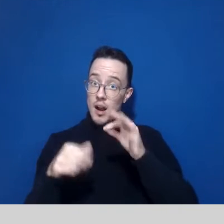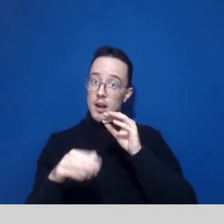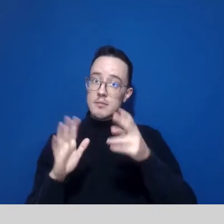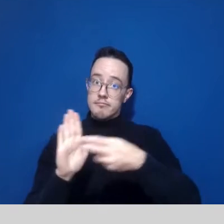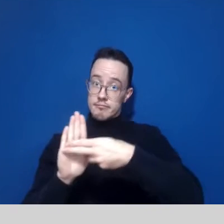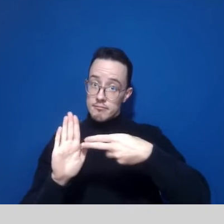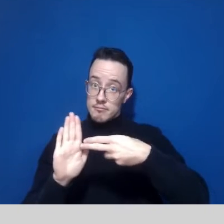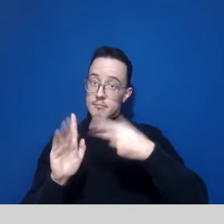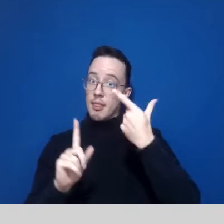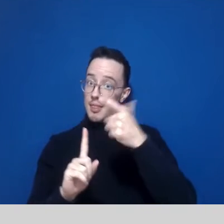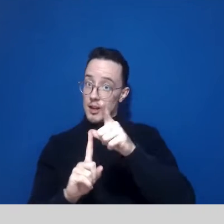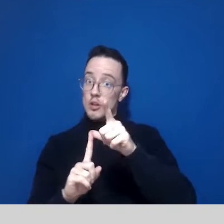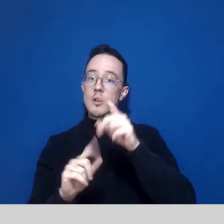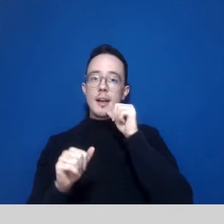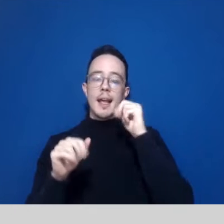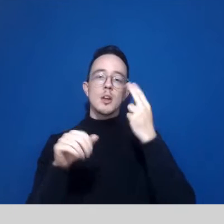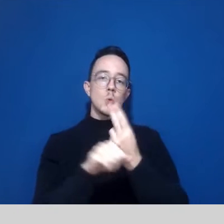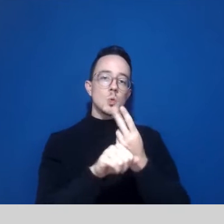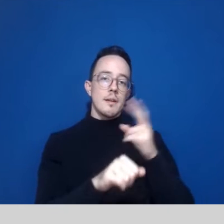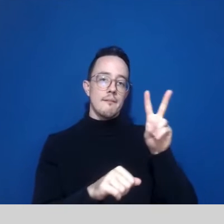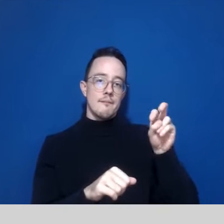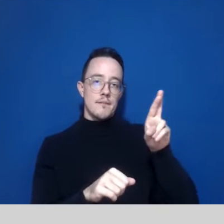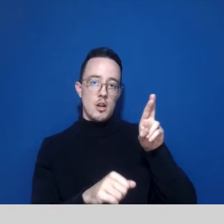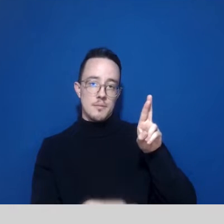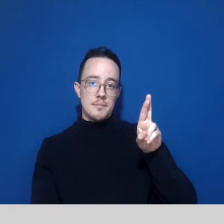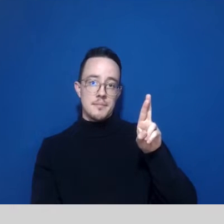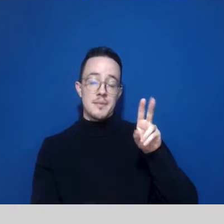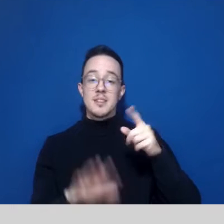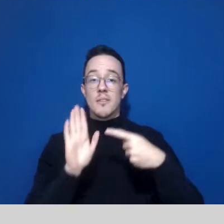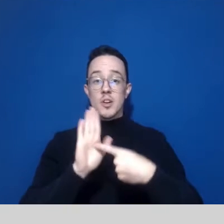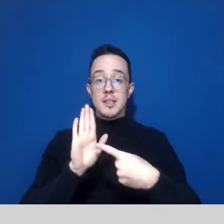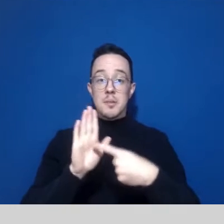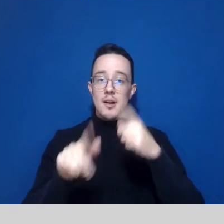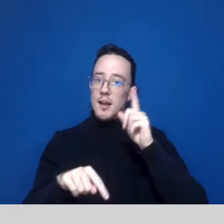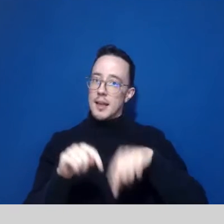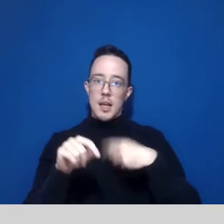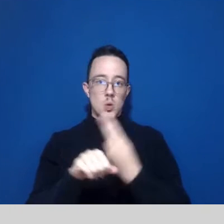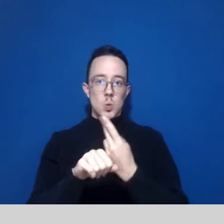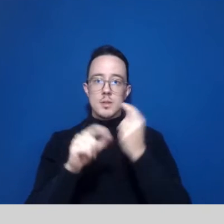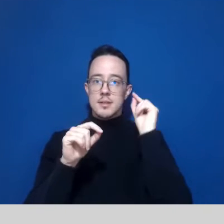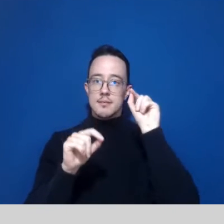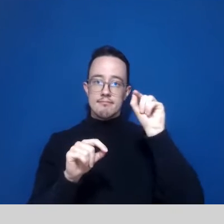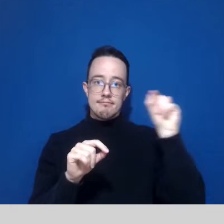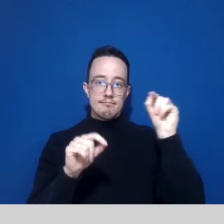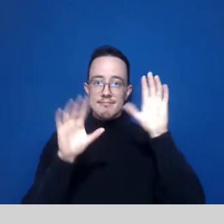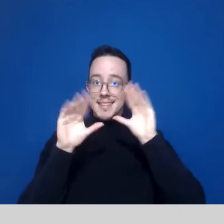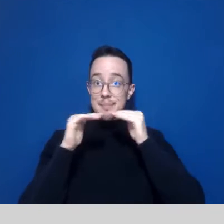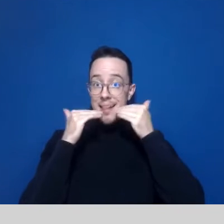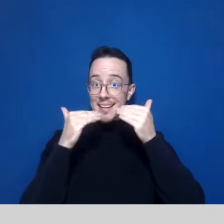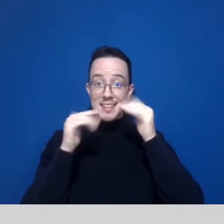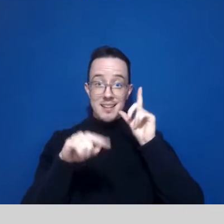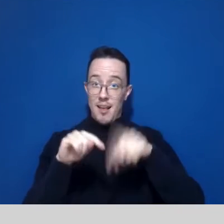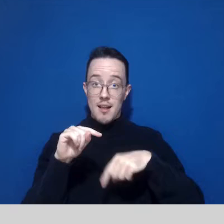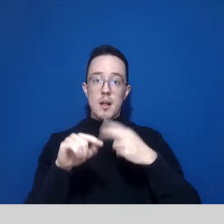as a letter can be used within the variable name. So you cannot use smiley as a variable name